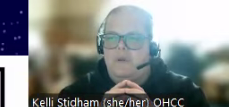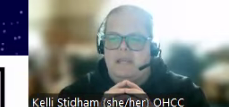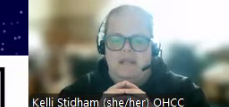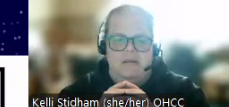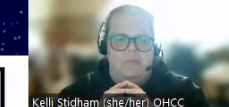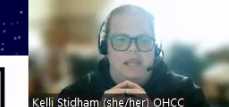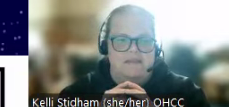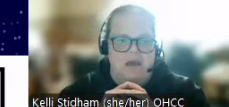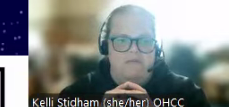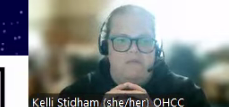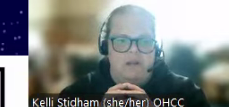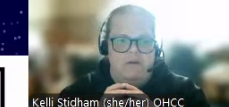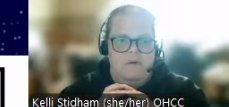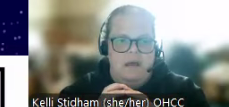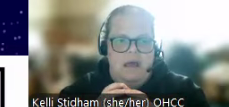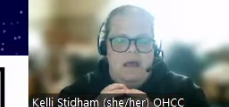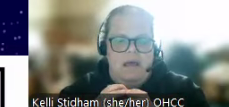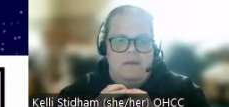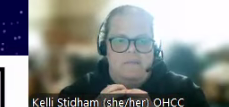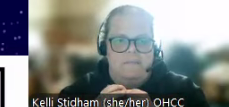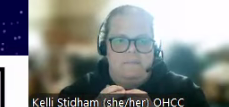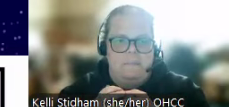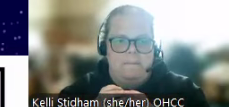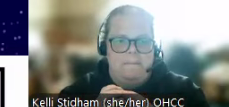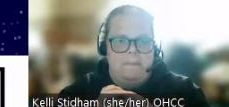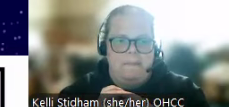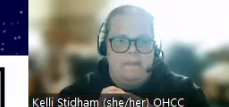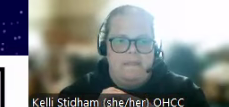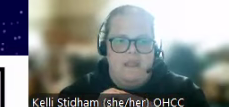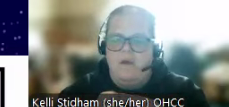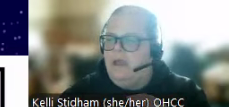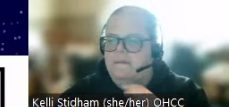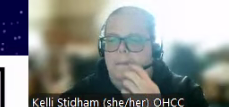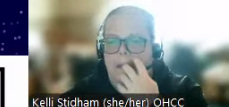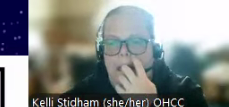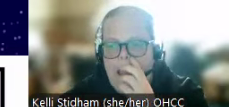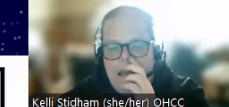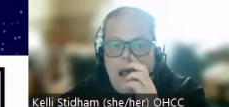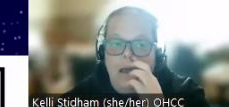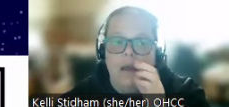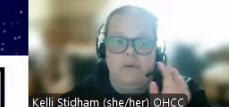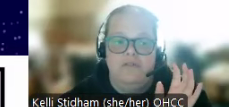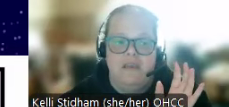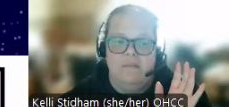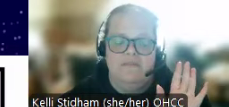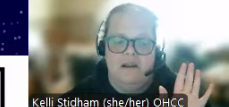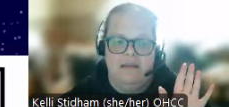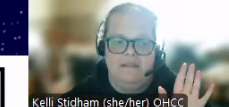we can break it down for you. Um